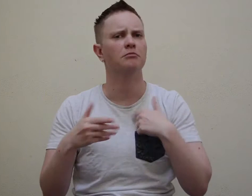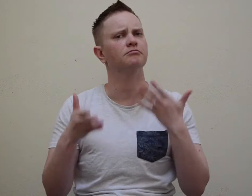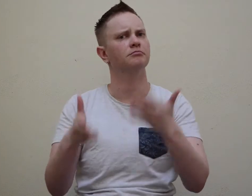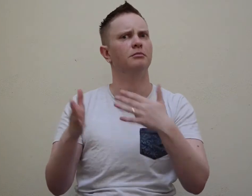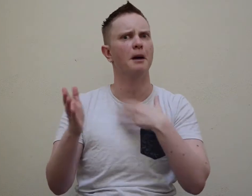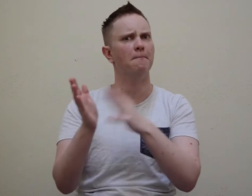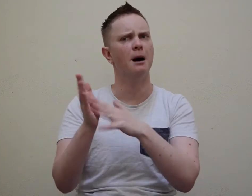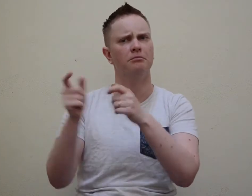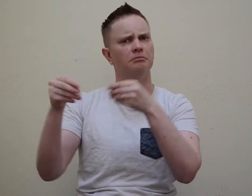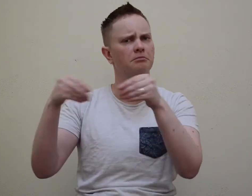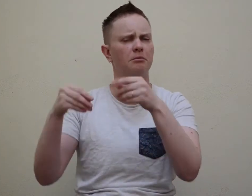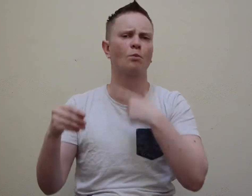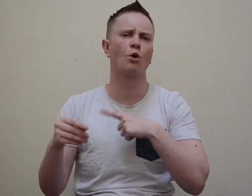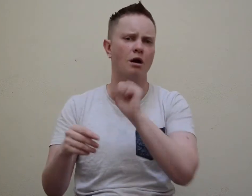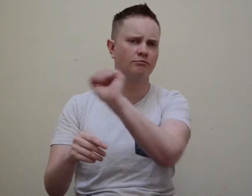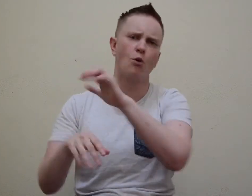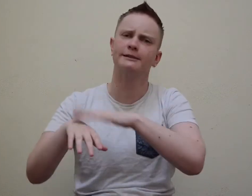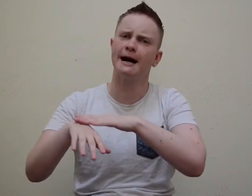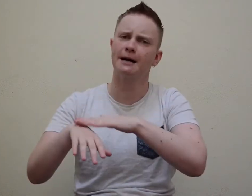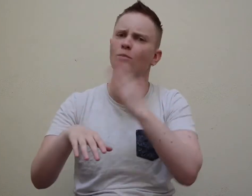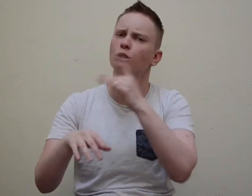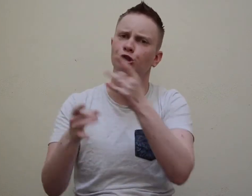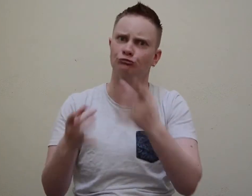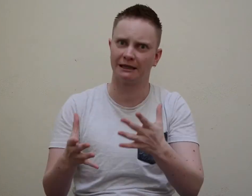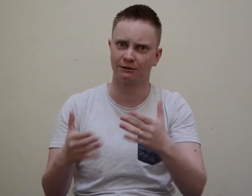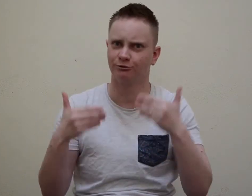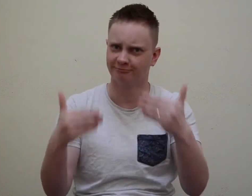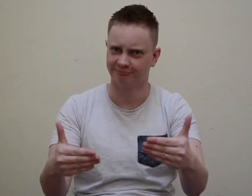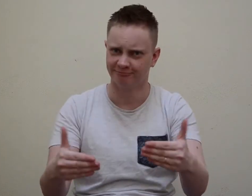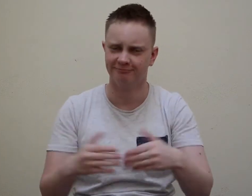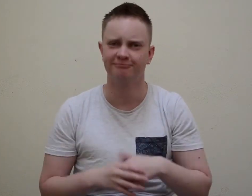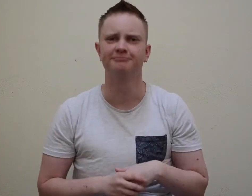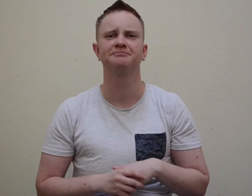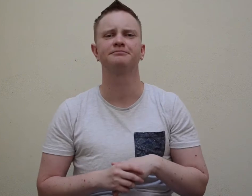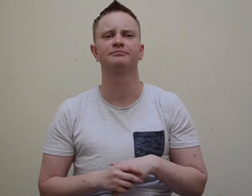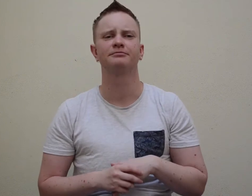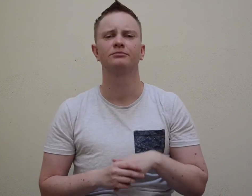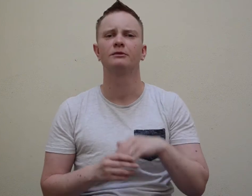She's still doing that and I'm allowing her some time to process and she can come when she's ready.